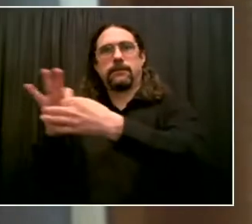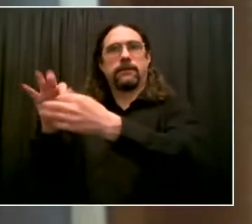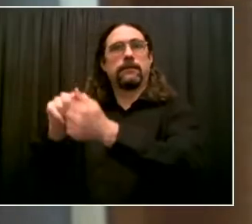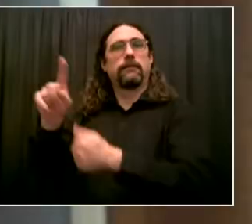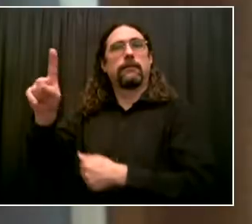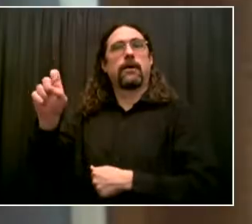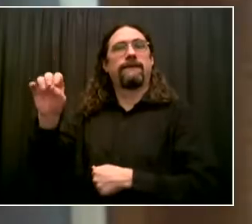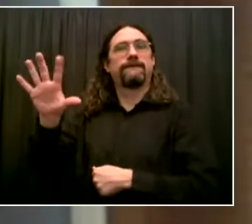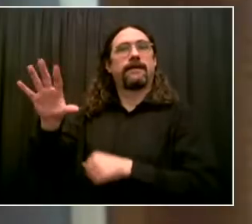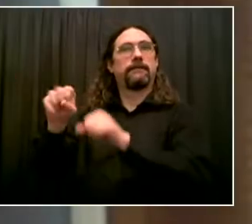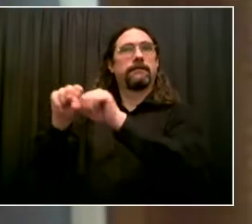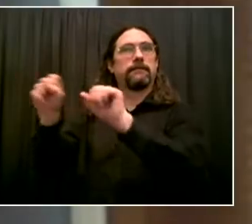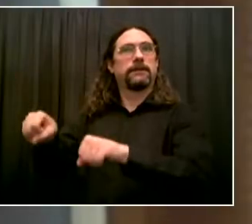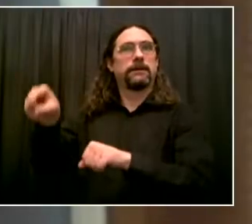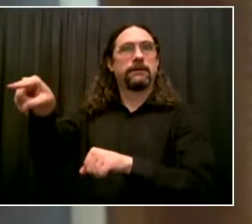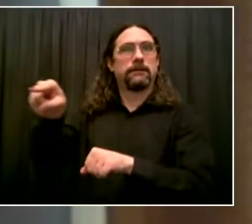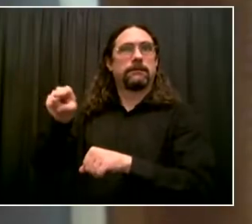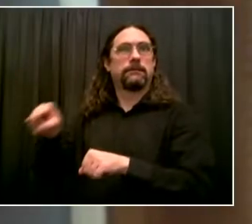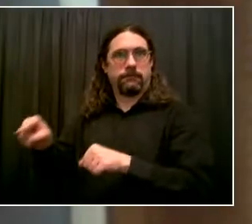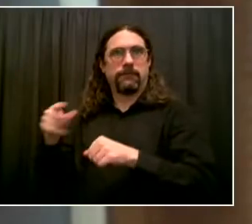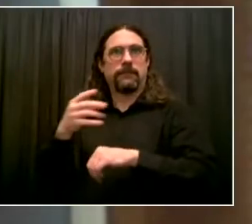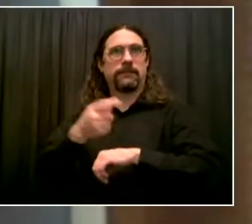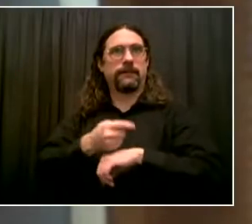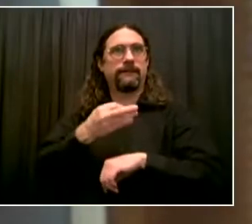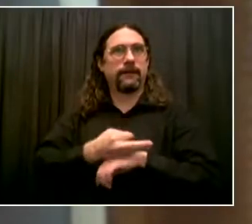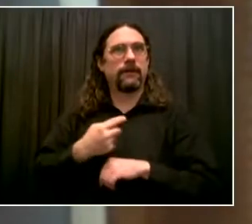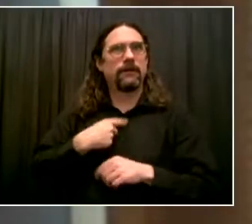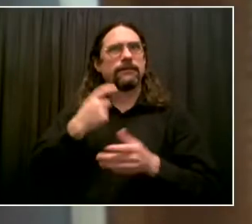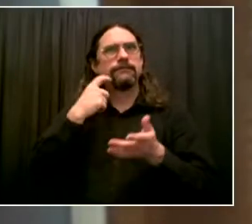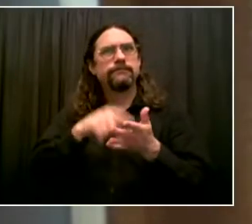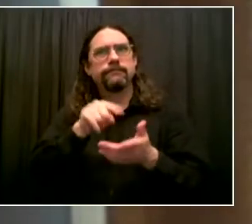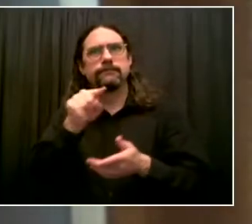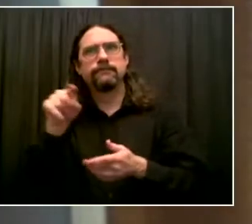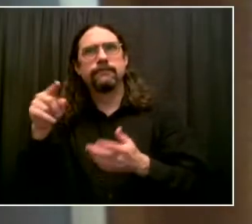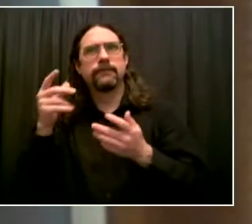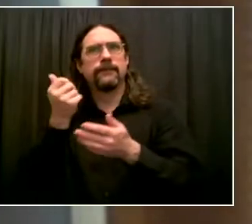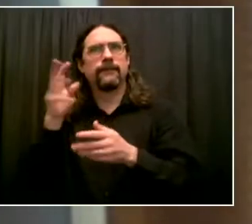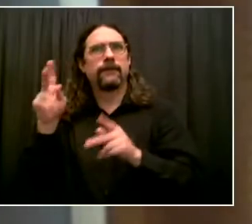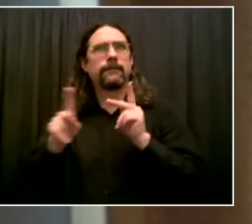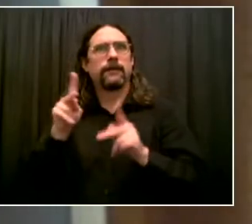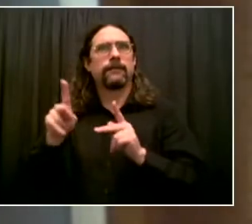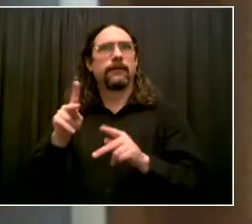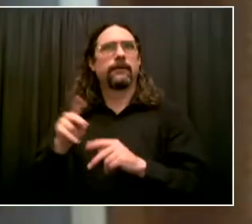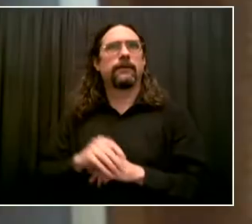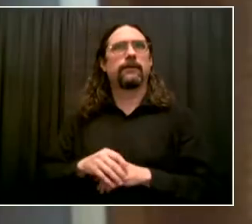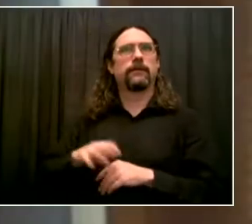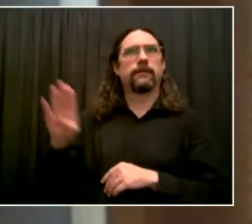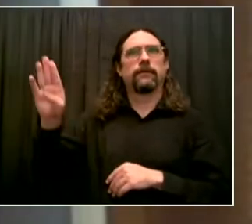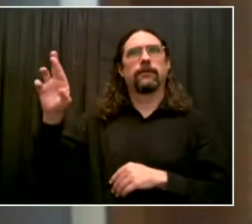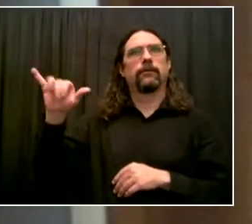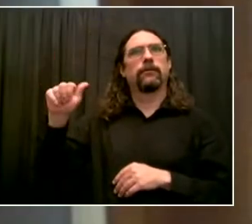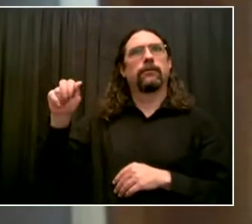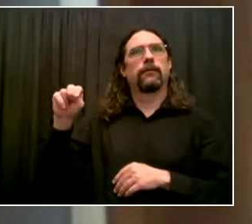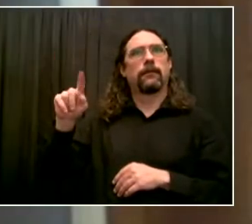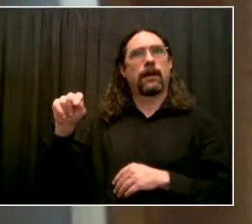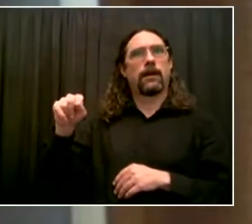COMPOSED OF ORGANIZATIONS WITHIN THE 116TH JURISDICTION AND I